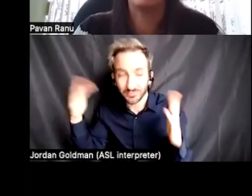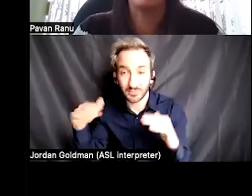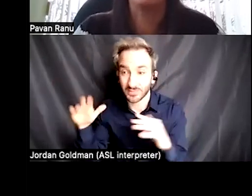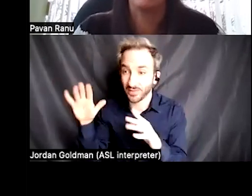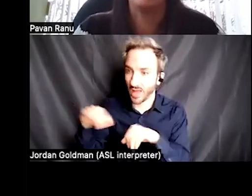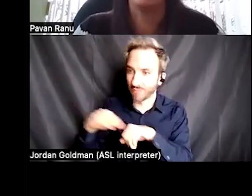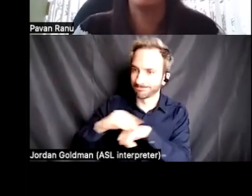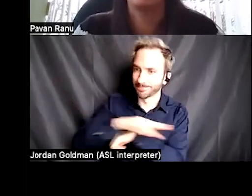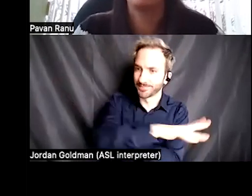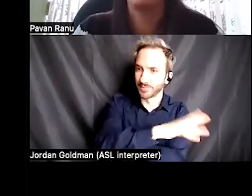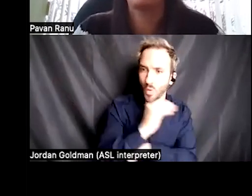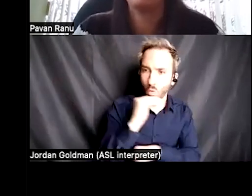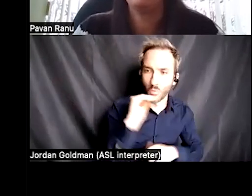of self-help titles. Monique: